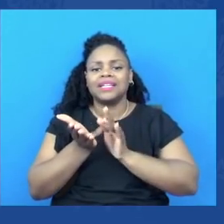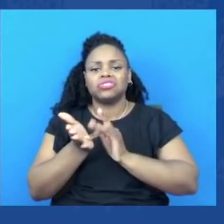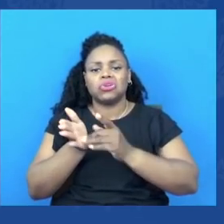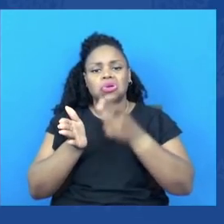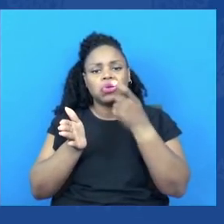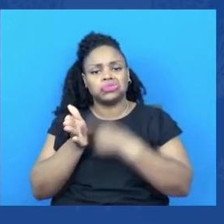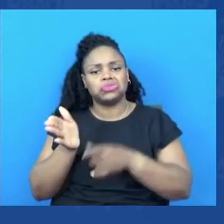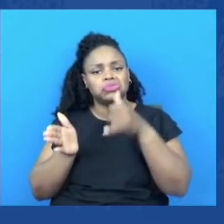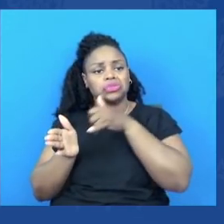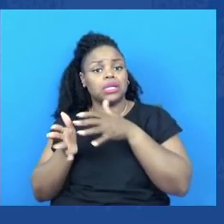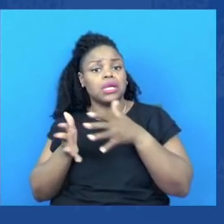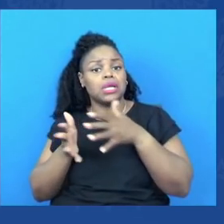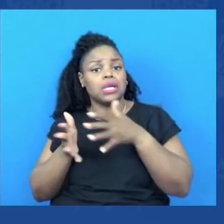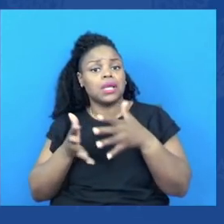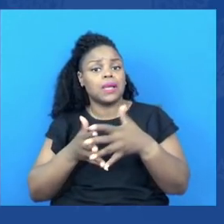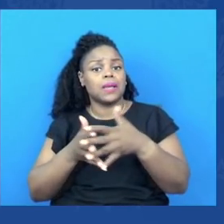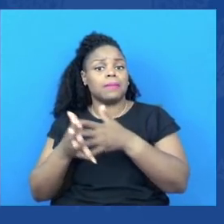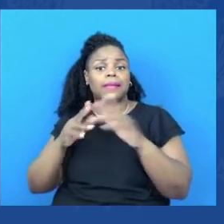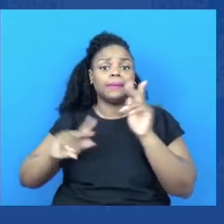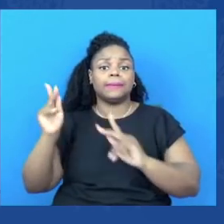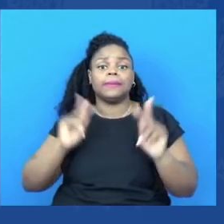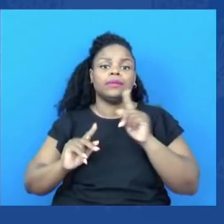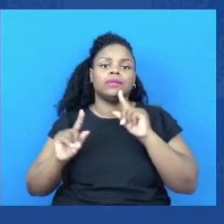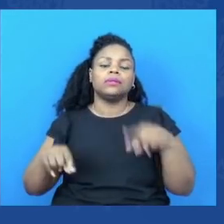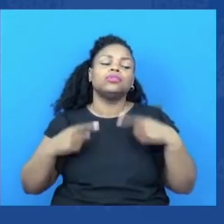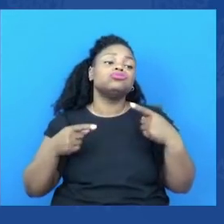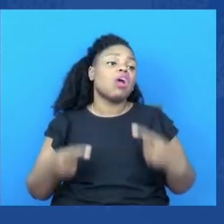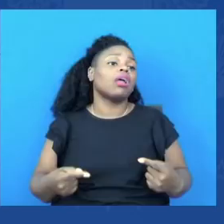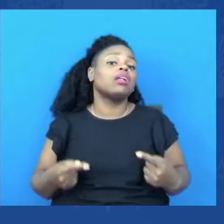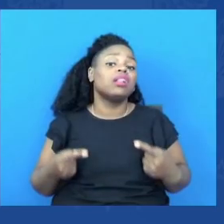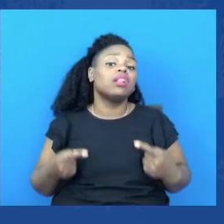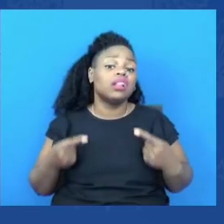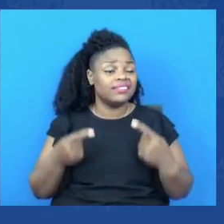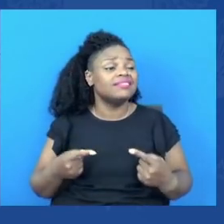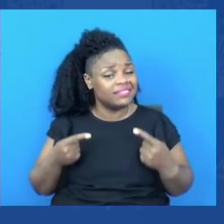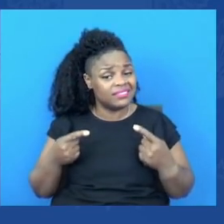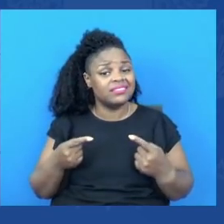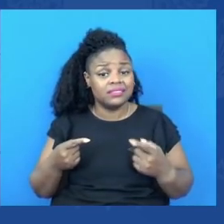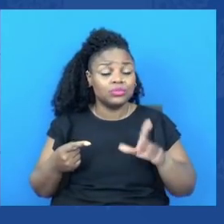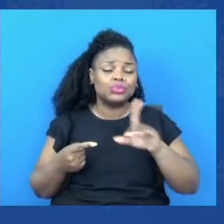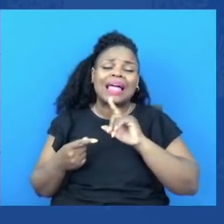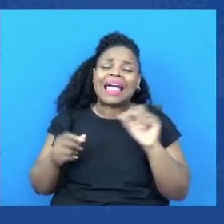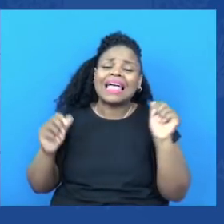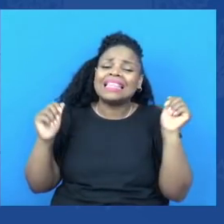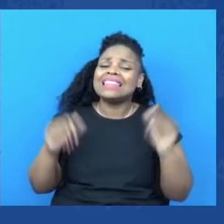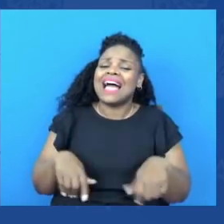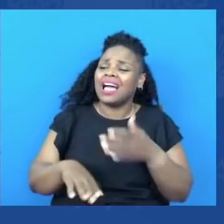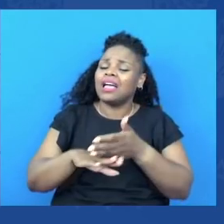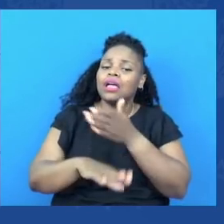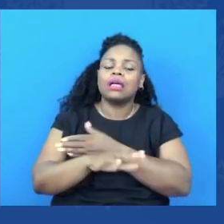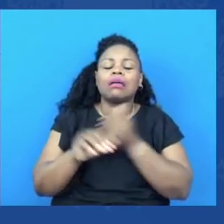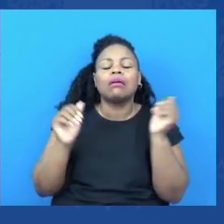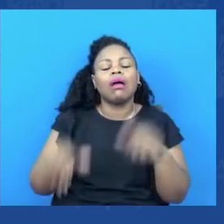We can do this. Let me close with this: I've long said healthcare